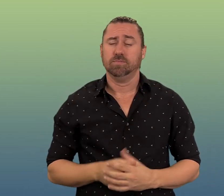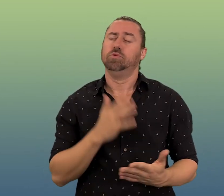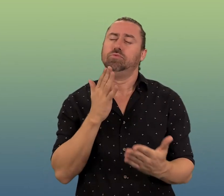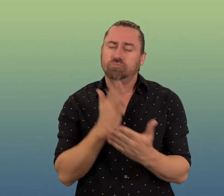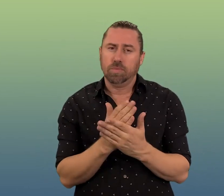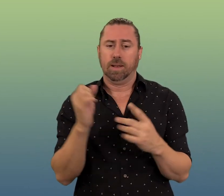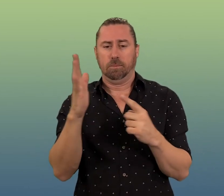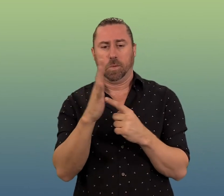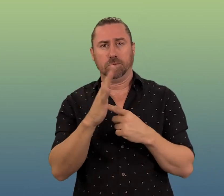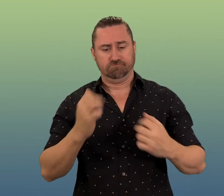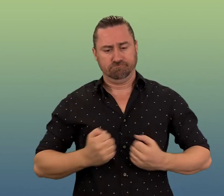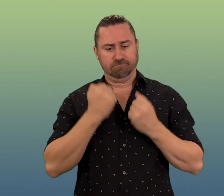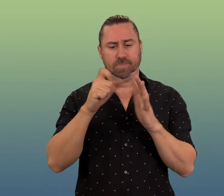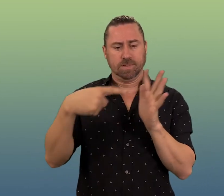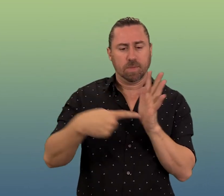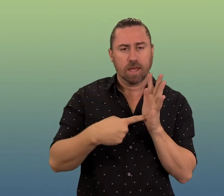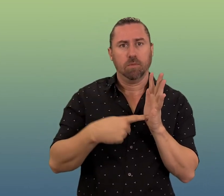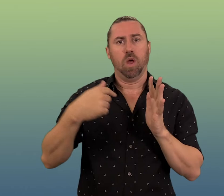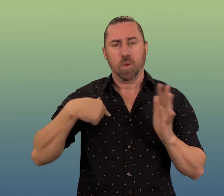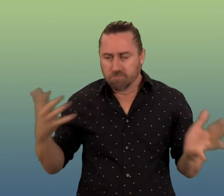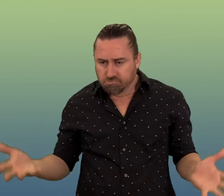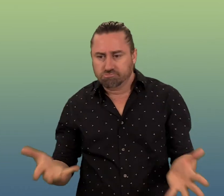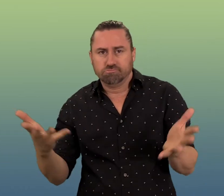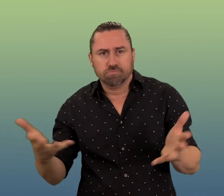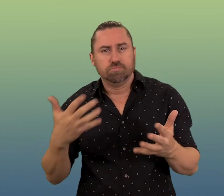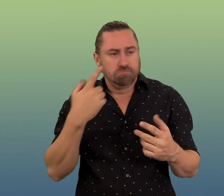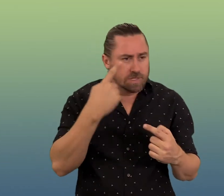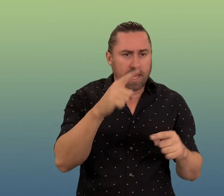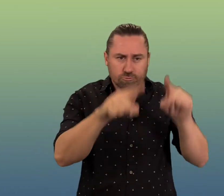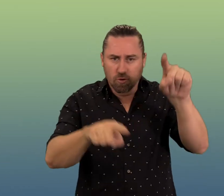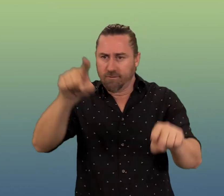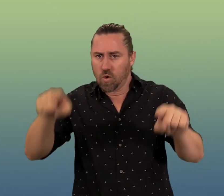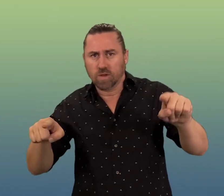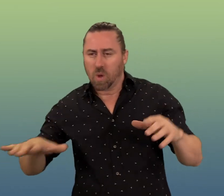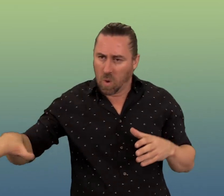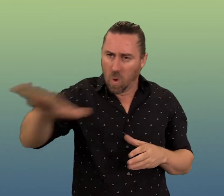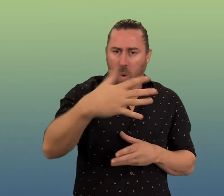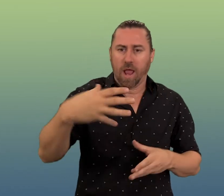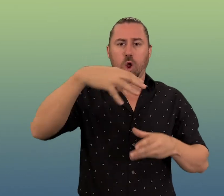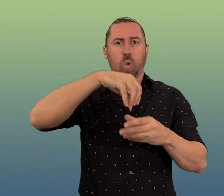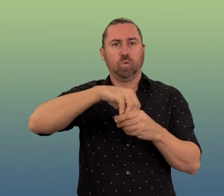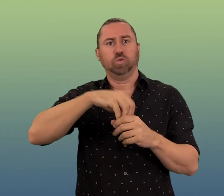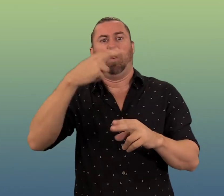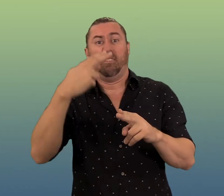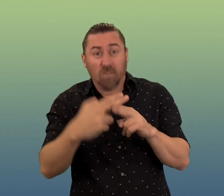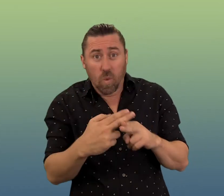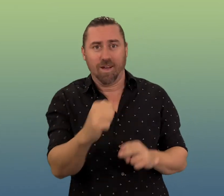It is equally important that as a department we drive diversity and inclusion in our recruitment,